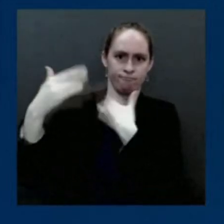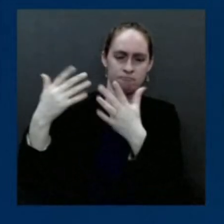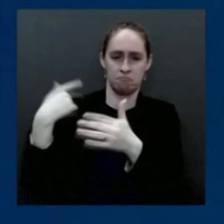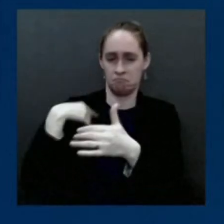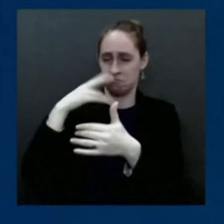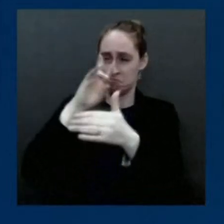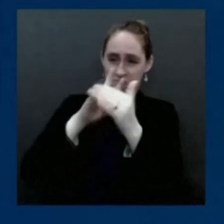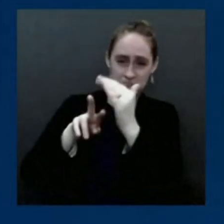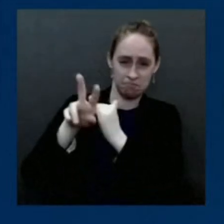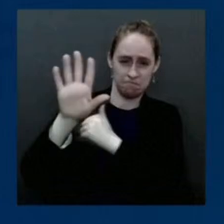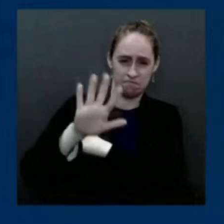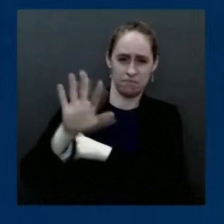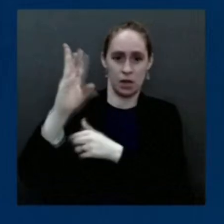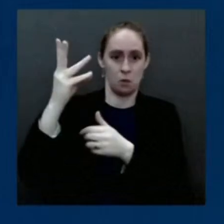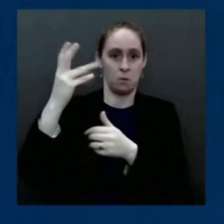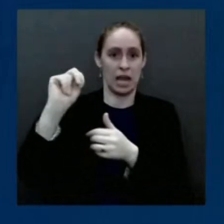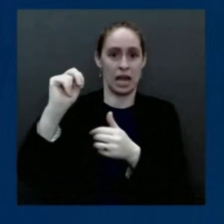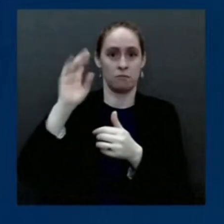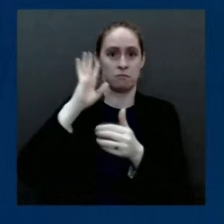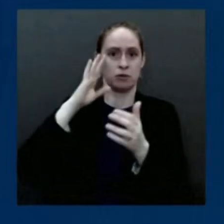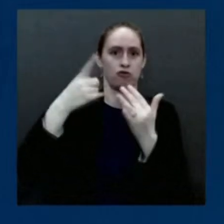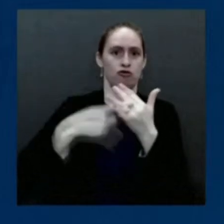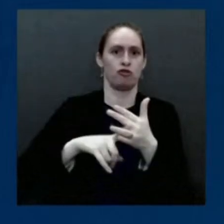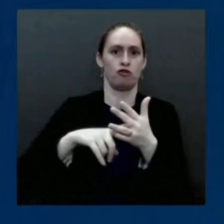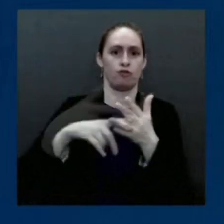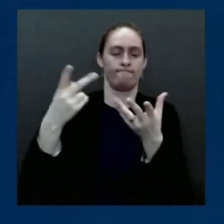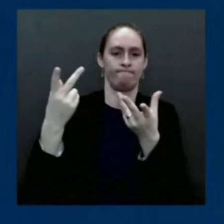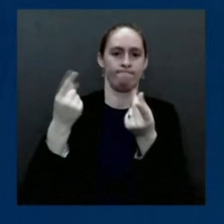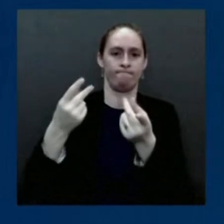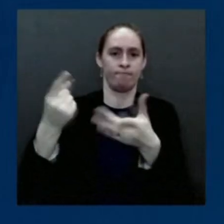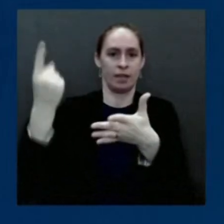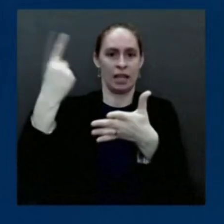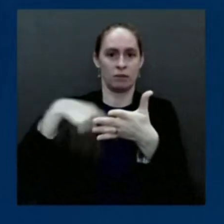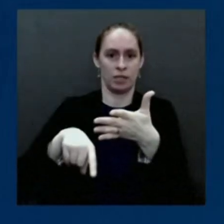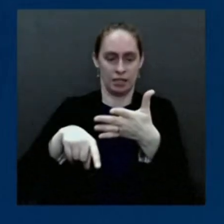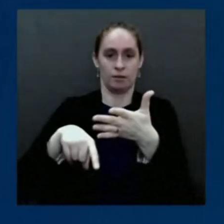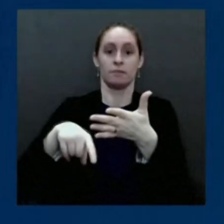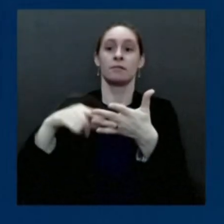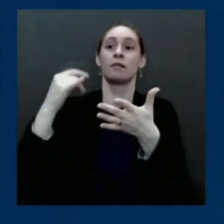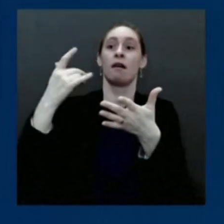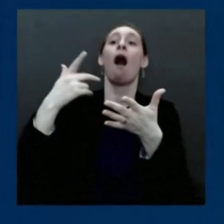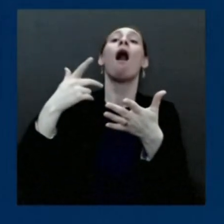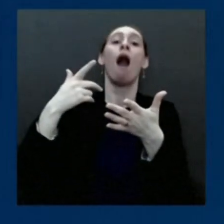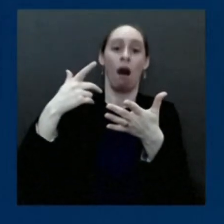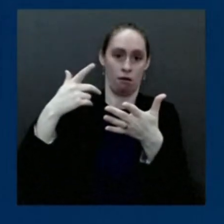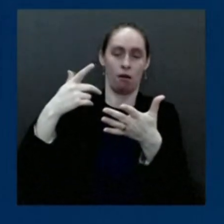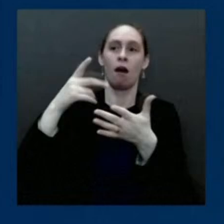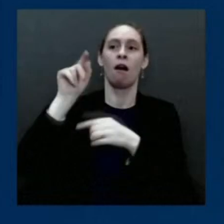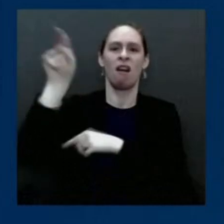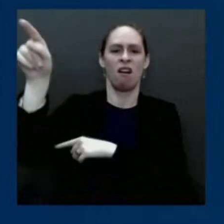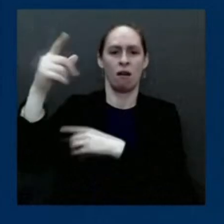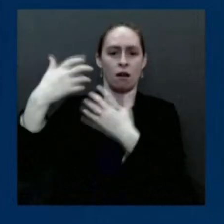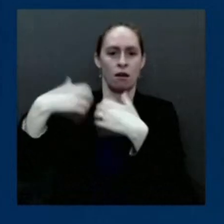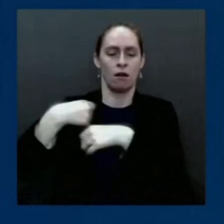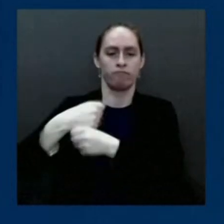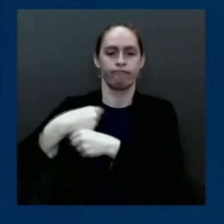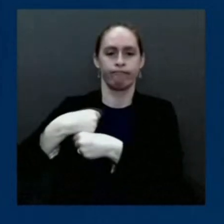EXPECT THE CONTRACT TO BE COMPLETED LATE NEXT WEEK THAT